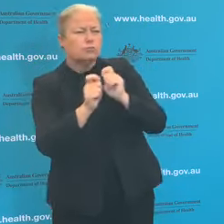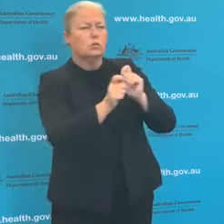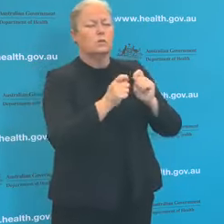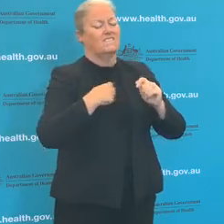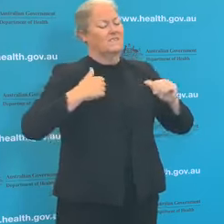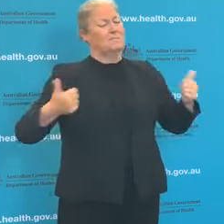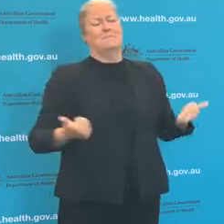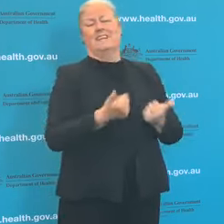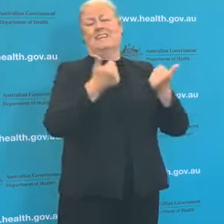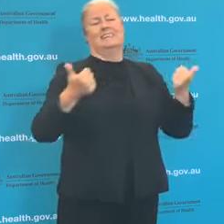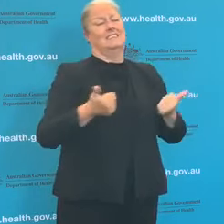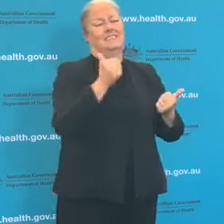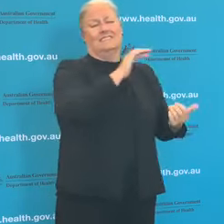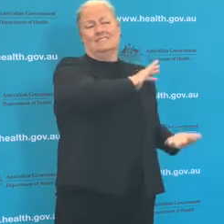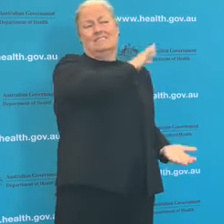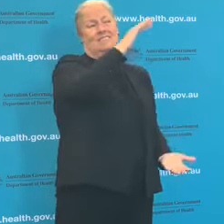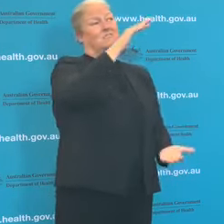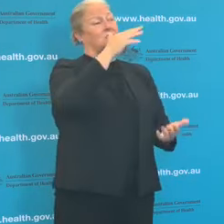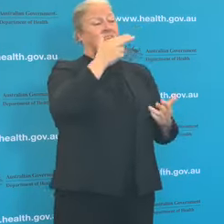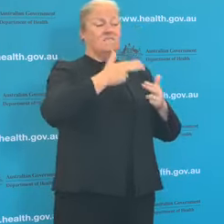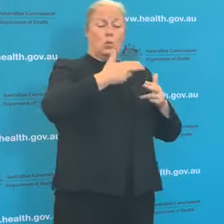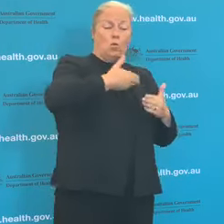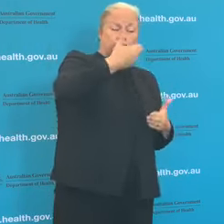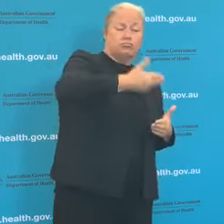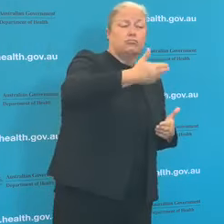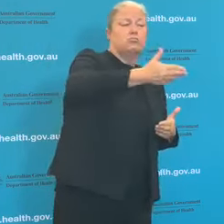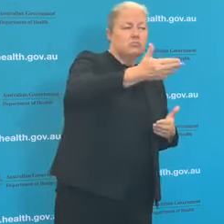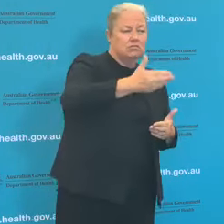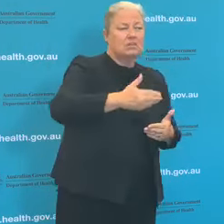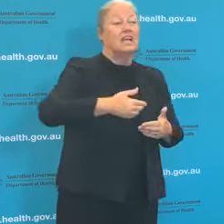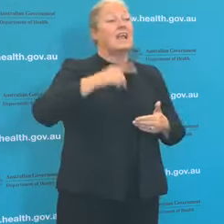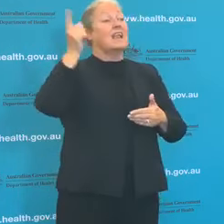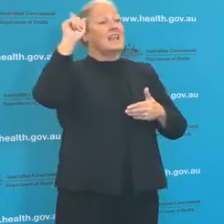over the coming months and we're diversifying our supply line. So we want